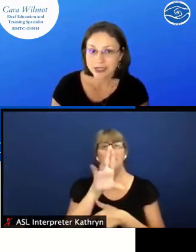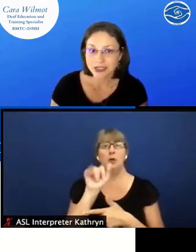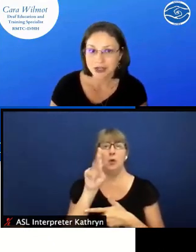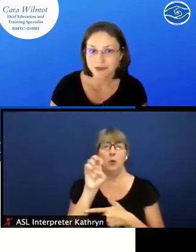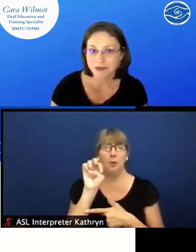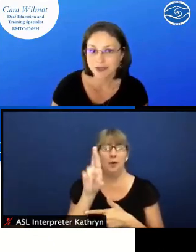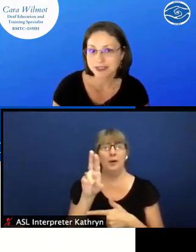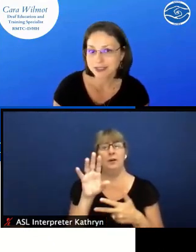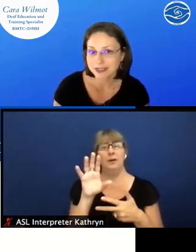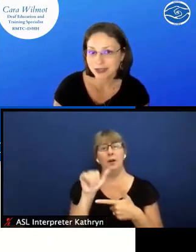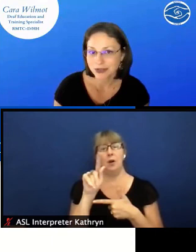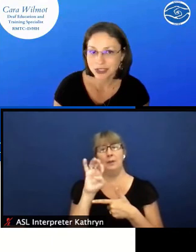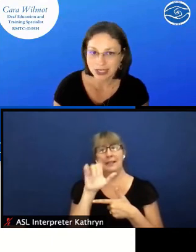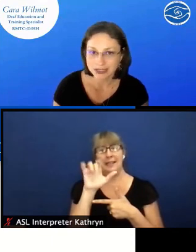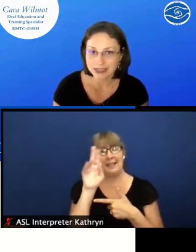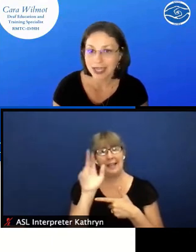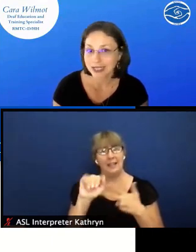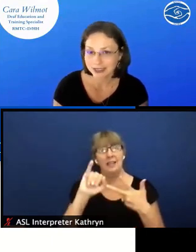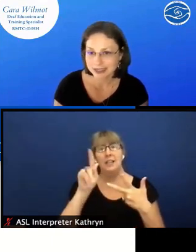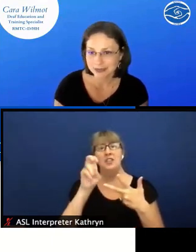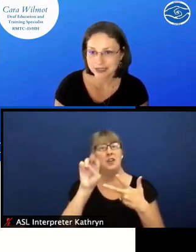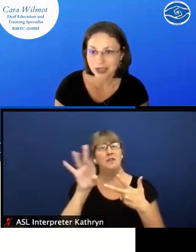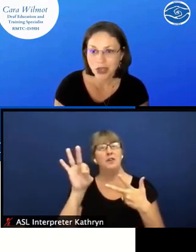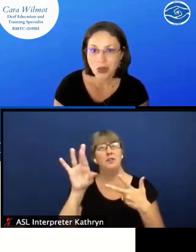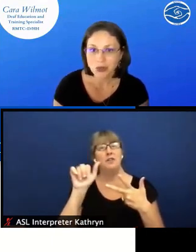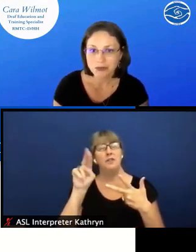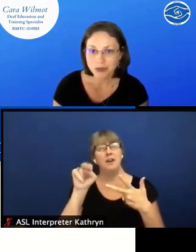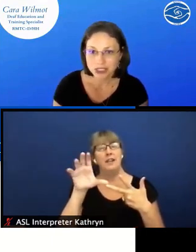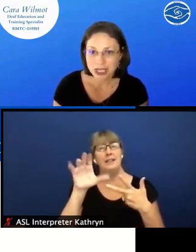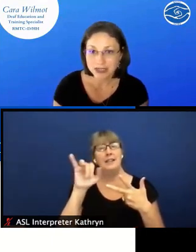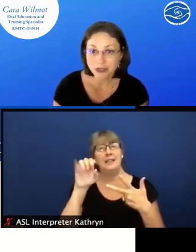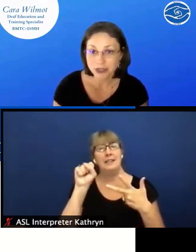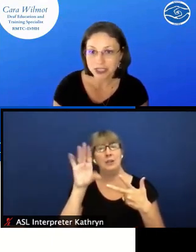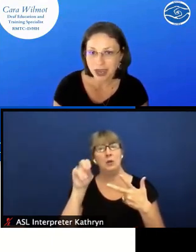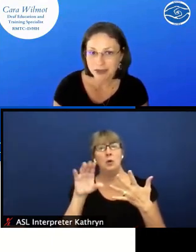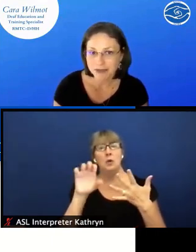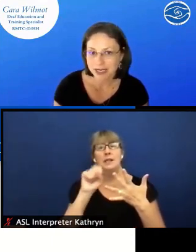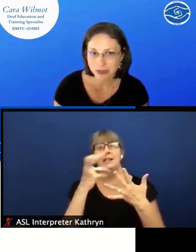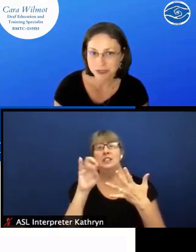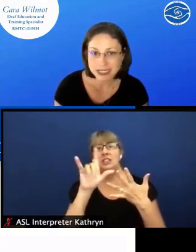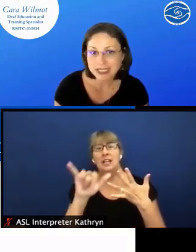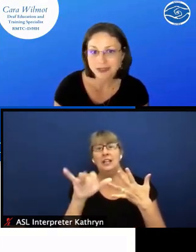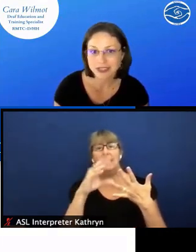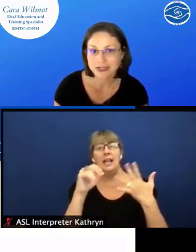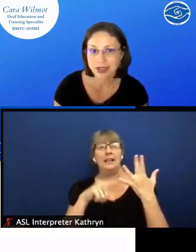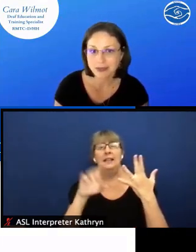Jennifer Francisco, Shelly, and Elizabeth. But we appreciate your time and expertise on this topic.